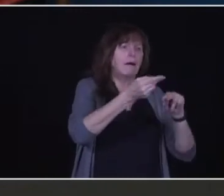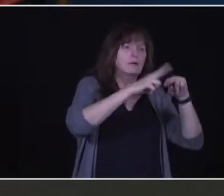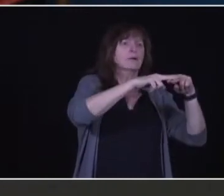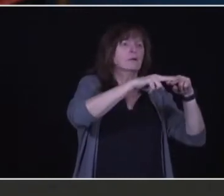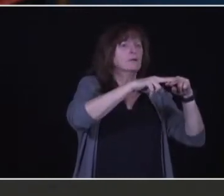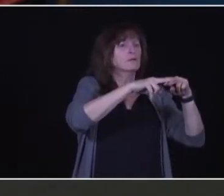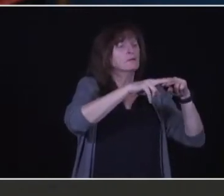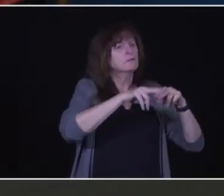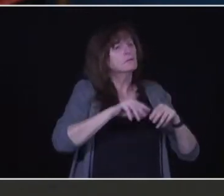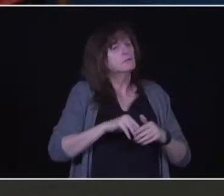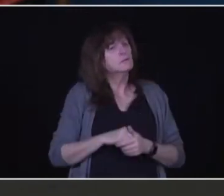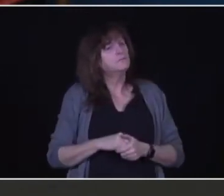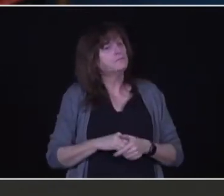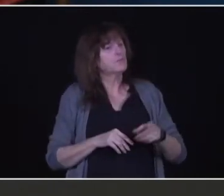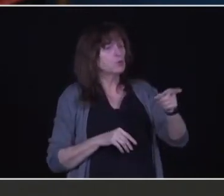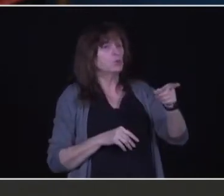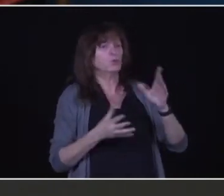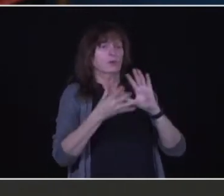sick pay, again, here we go,